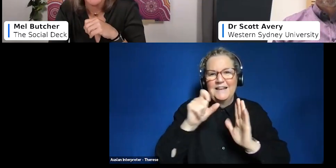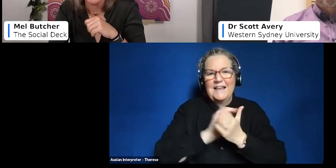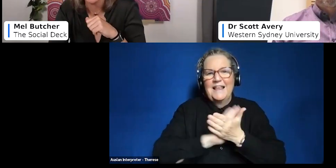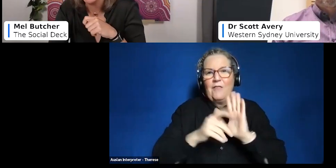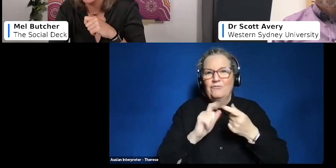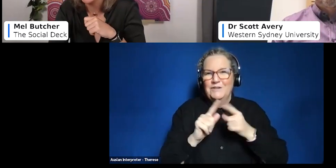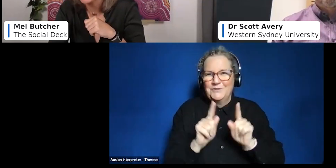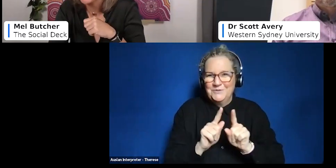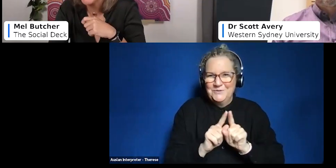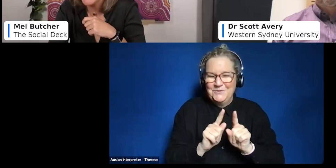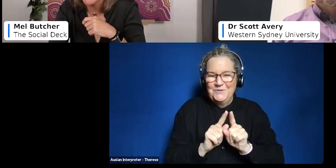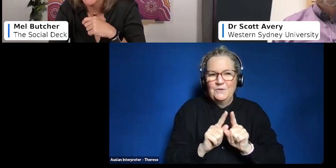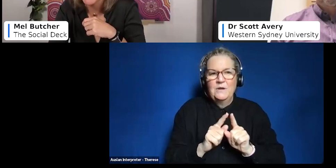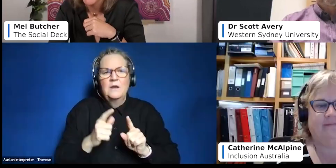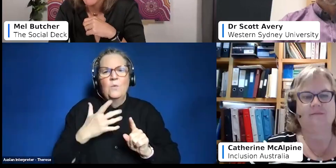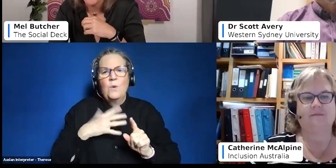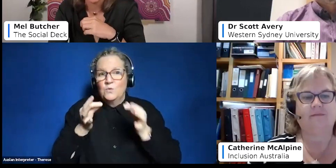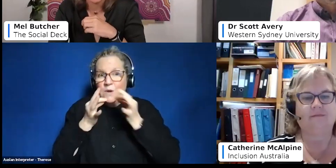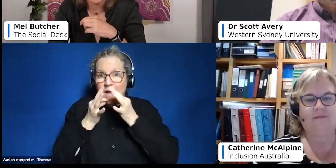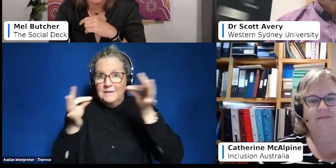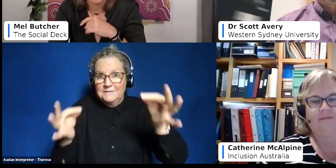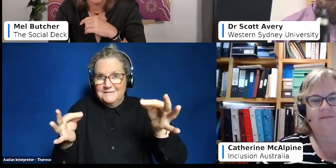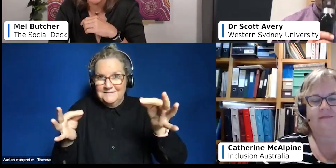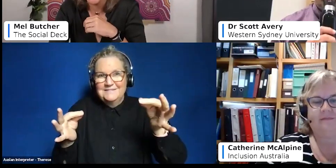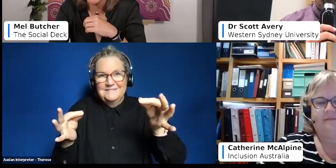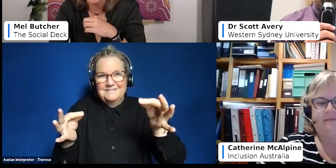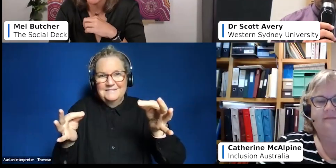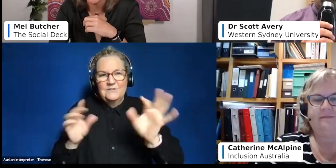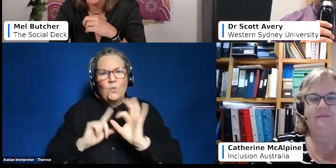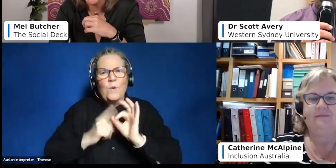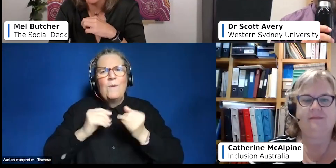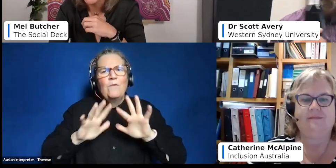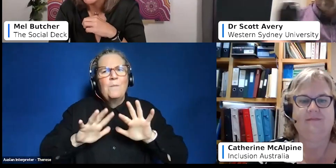And we did just want to ask a few questions from the audience,